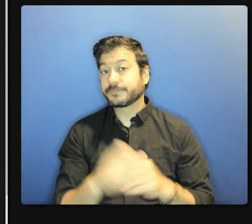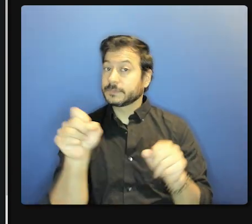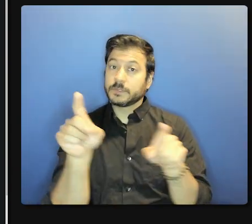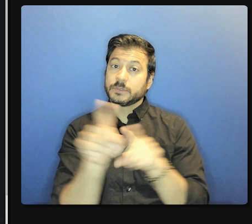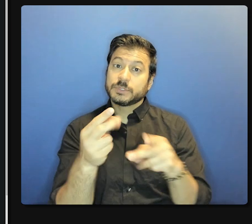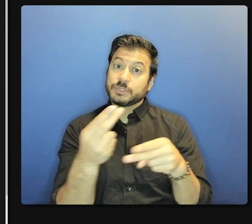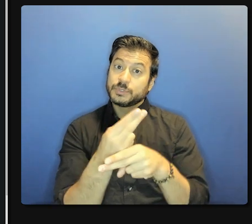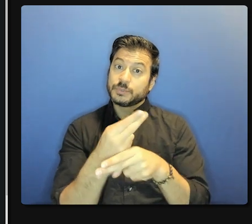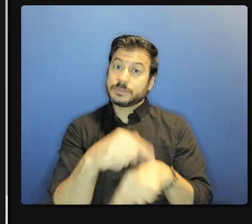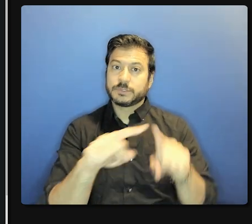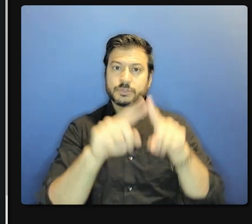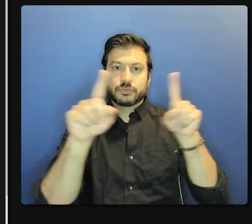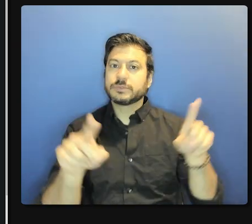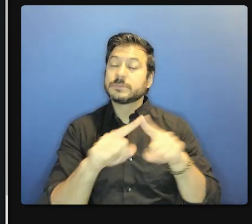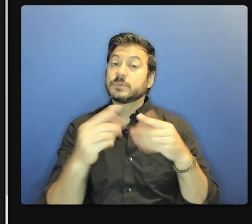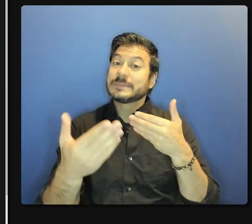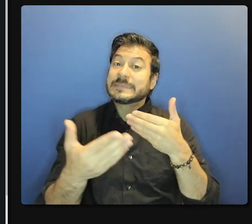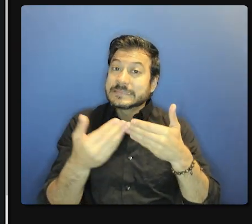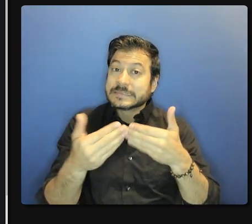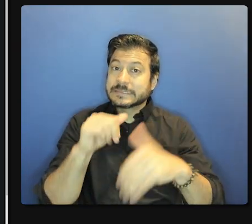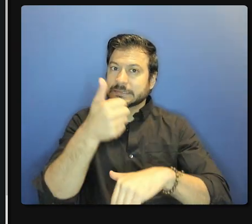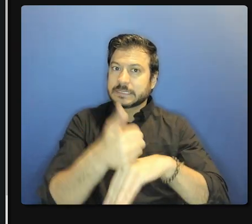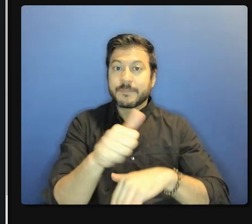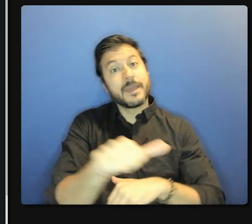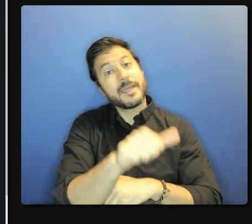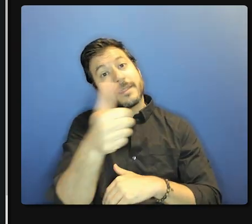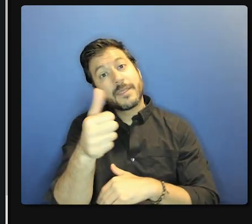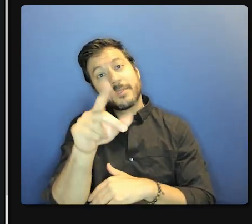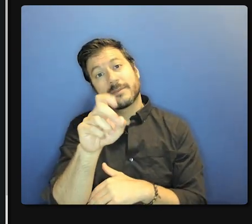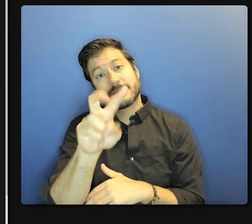You can also use this screen to easily set up another dev kit.